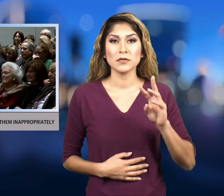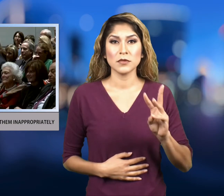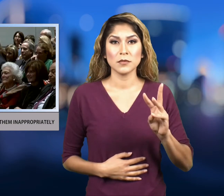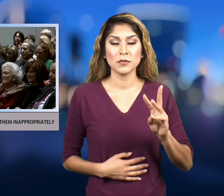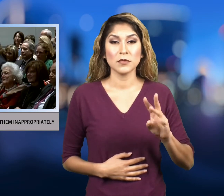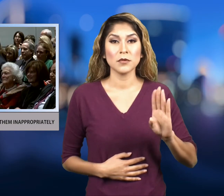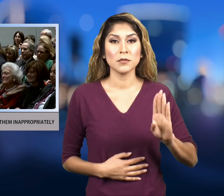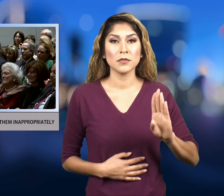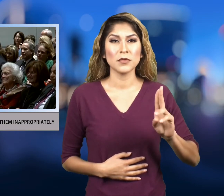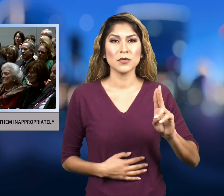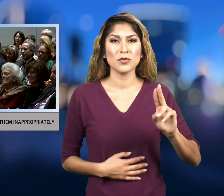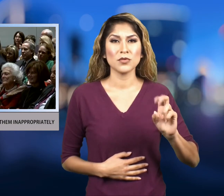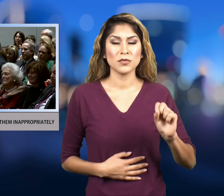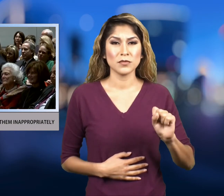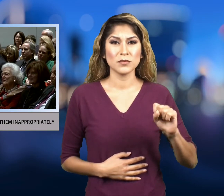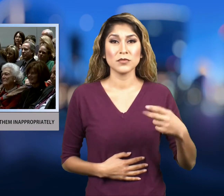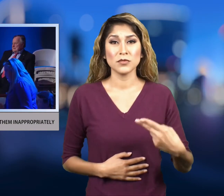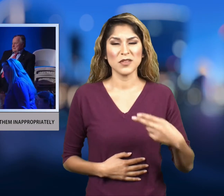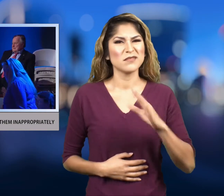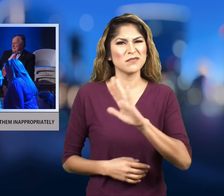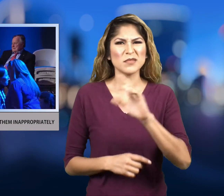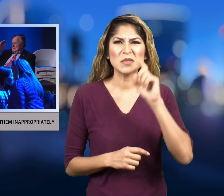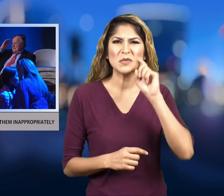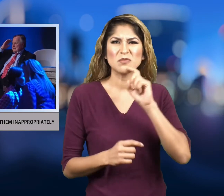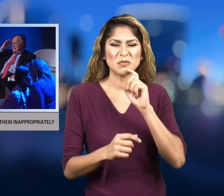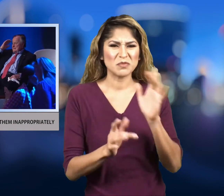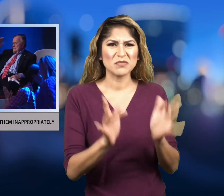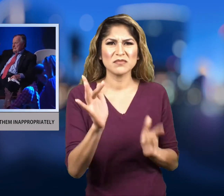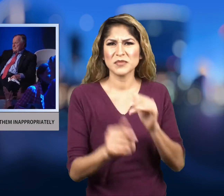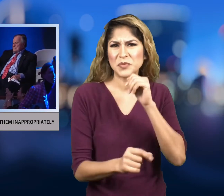H.W. Bush of touching them inappropriately.